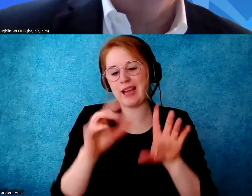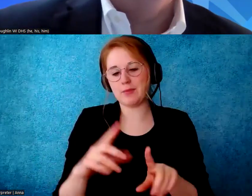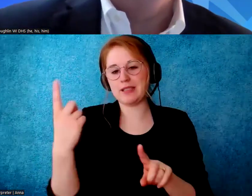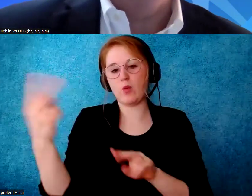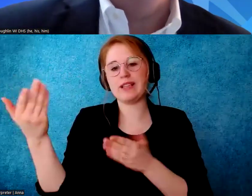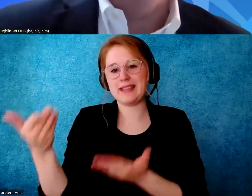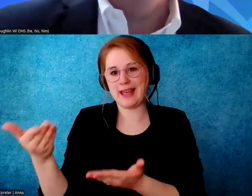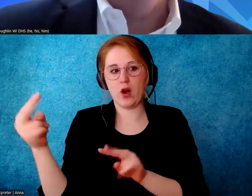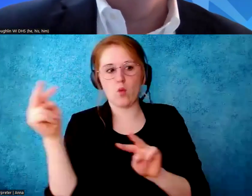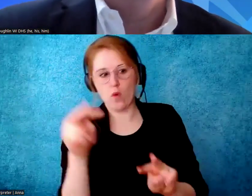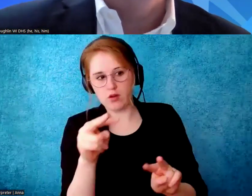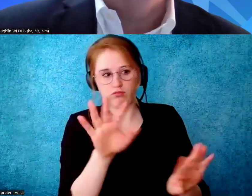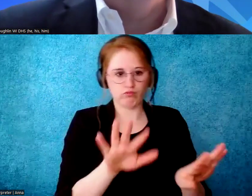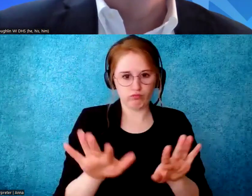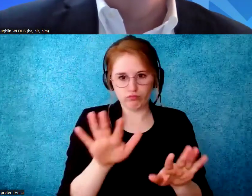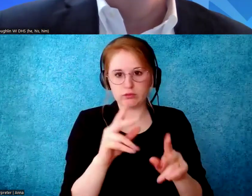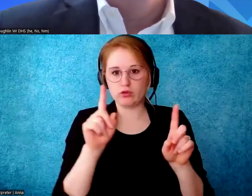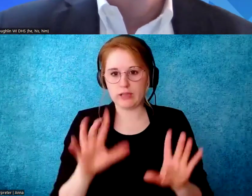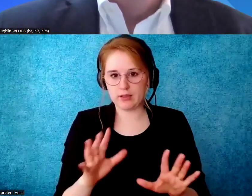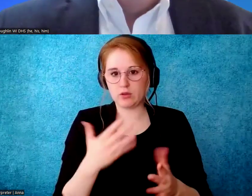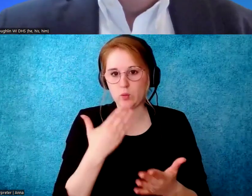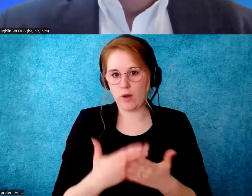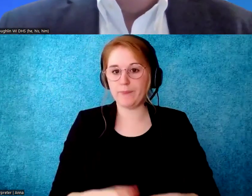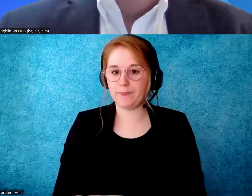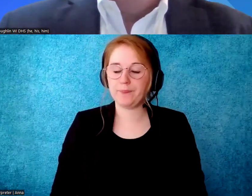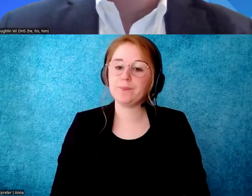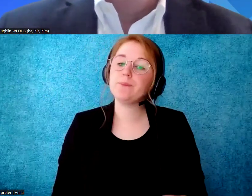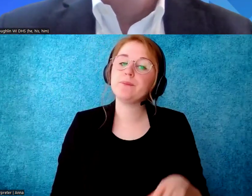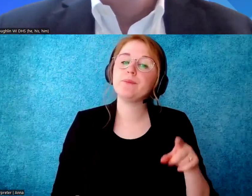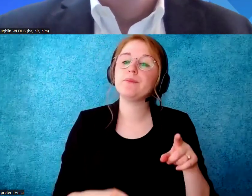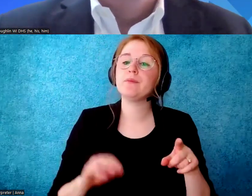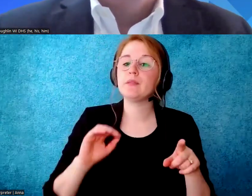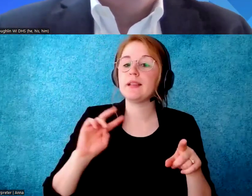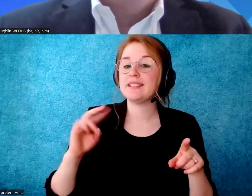Thank you. And the second technical question is,